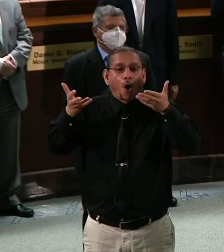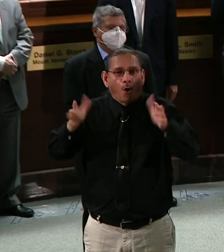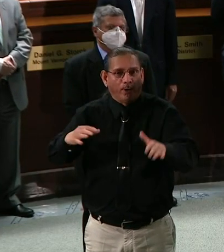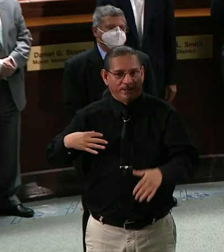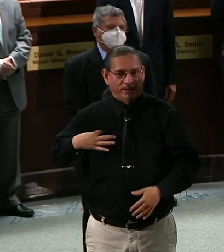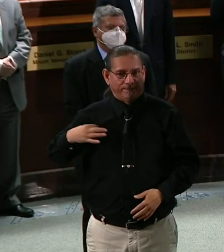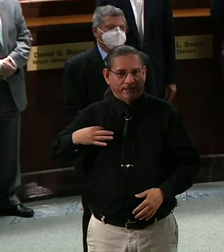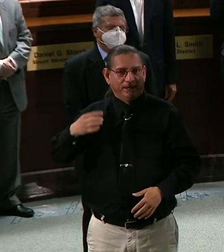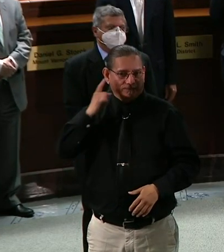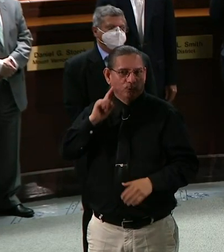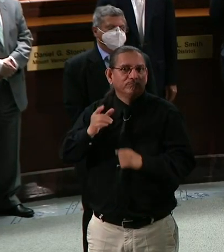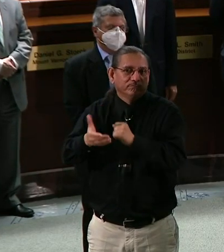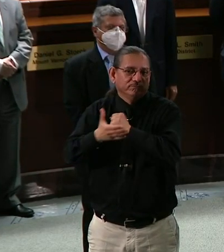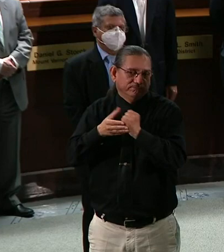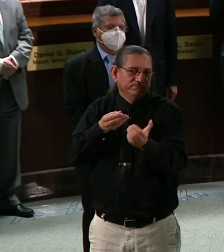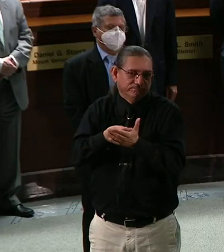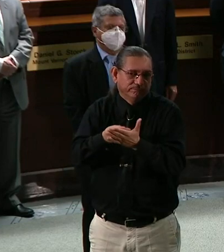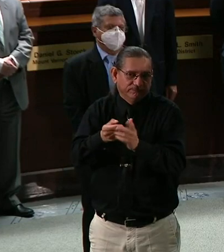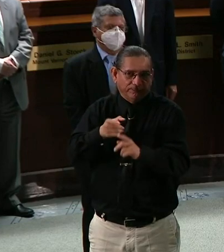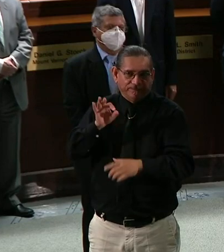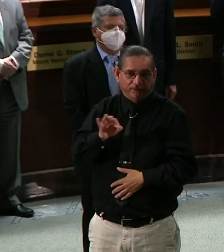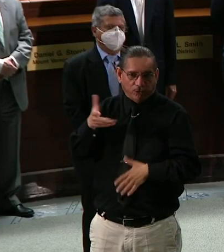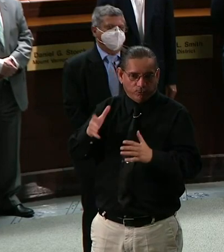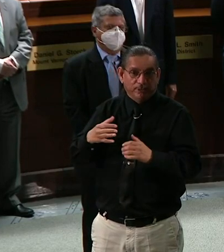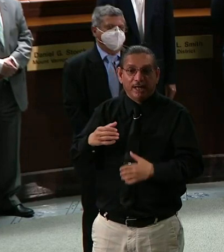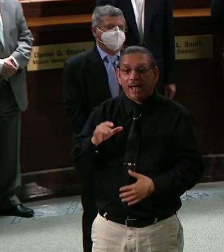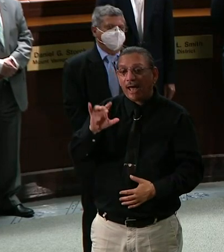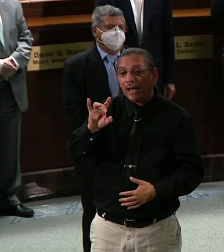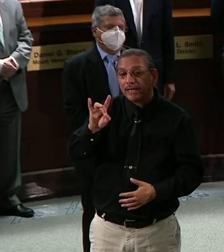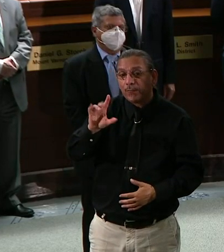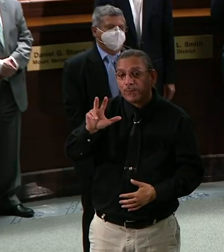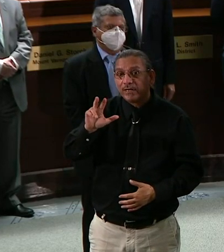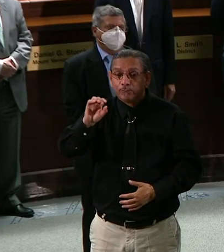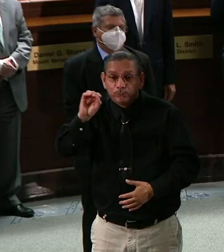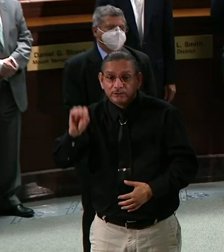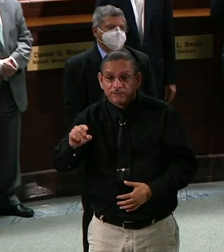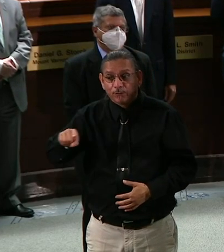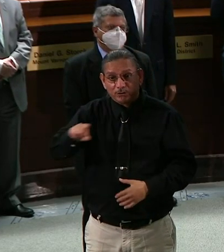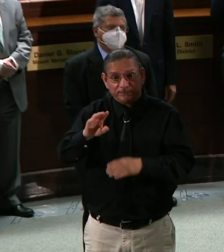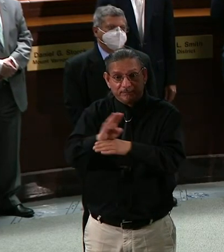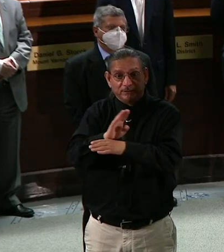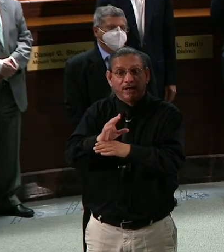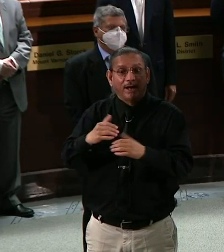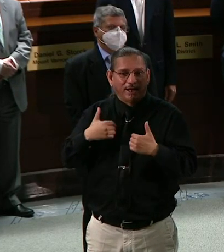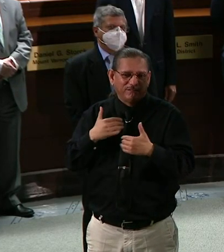APPLICANTS HAVE ALREADY APPLIED BUSINESSES DISTANCE FROM